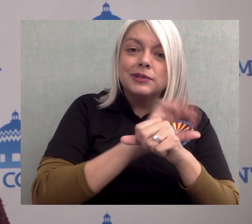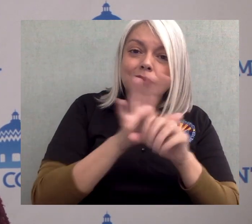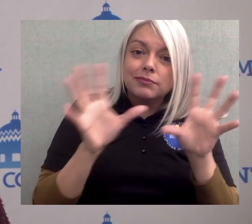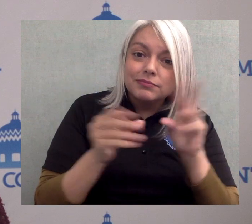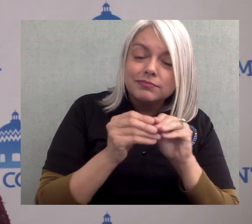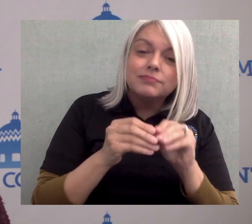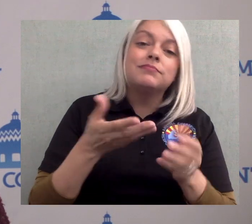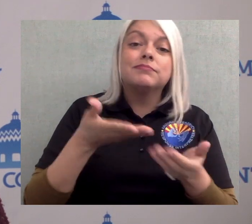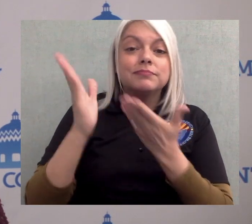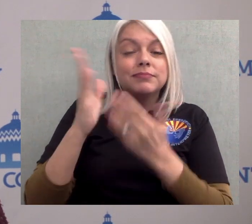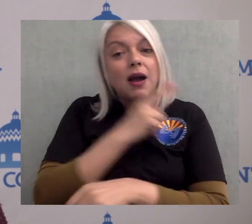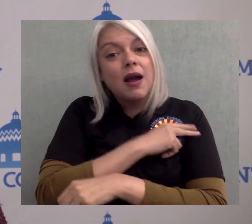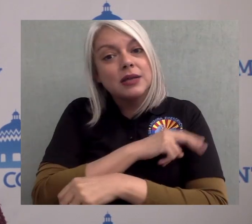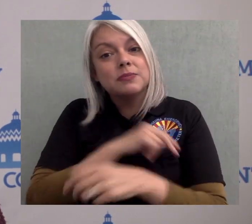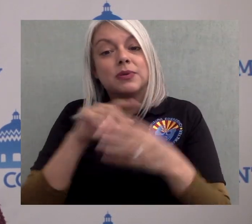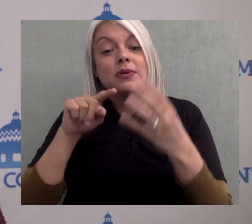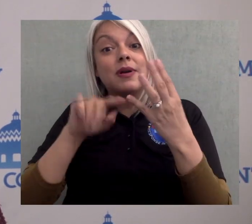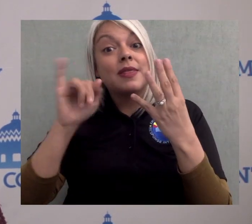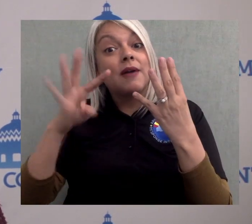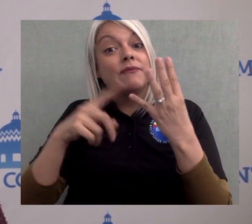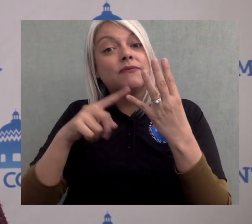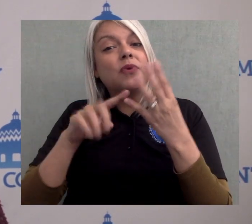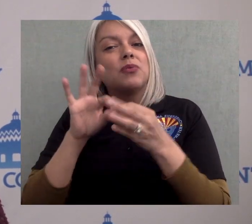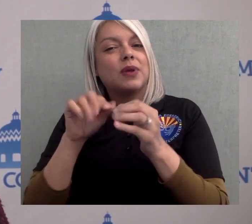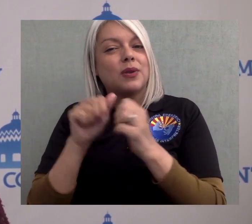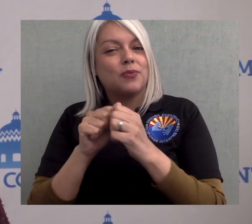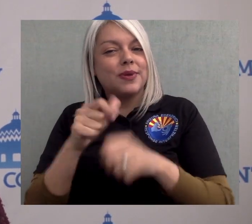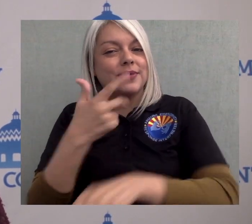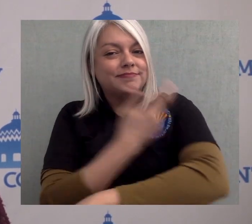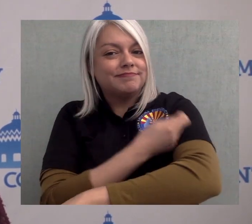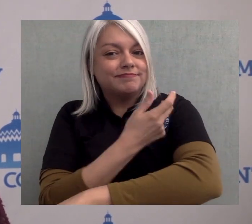illness. The last chart is some insight into what’s going on with what we call “vaccine